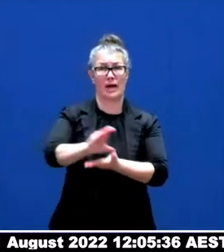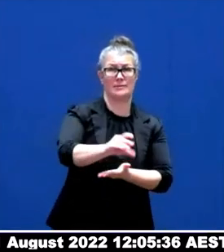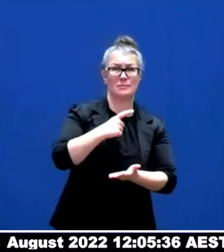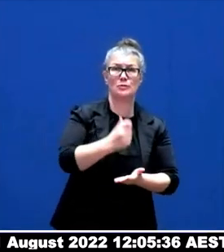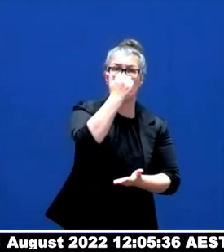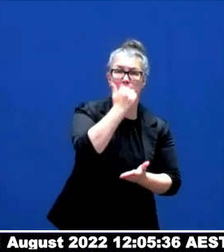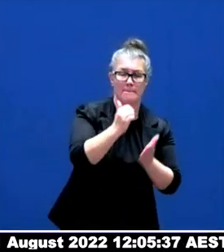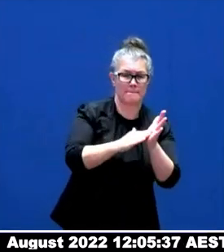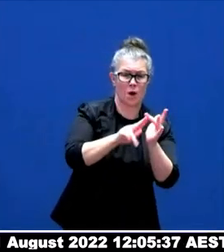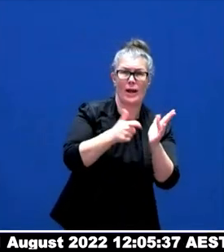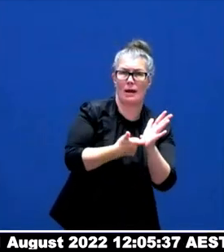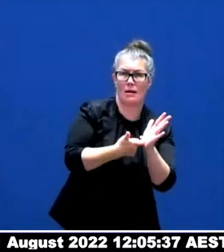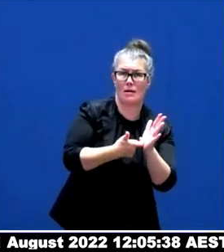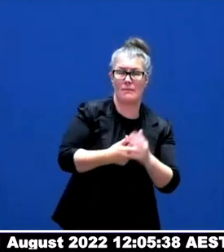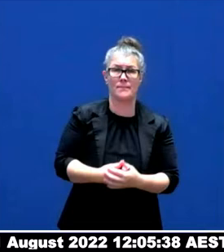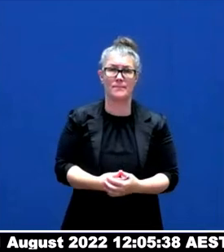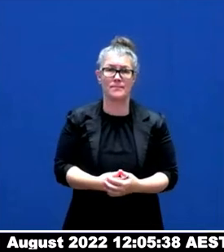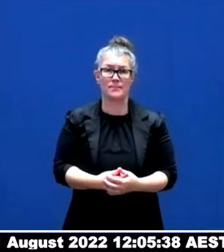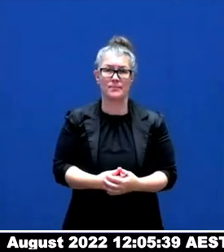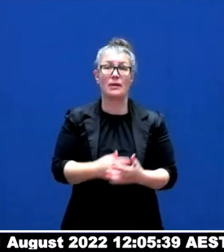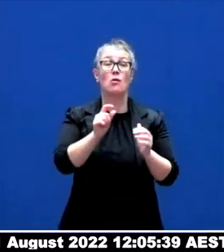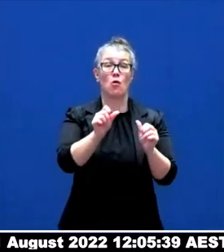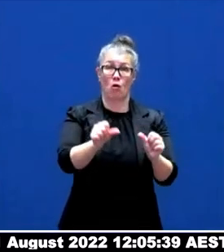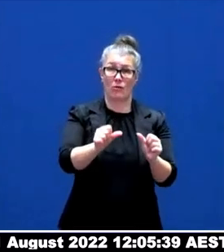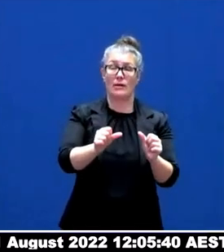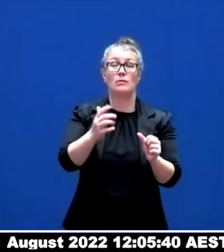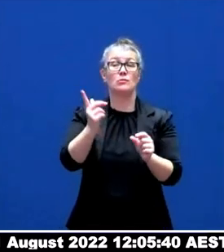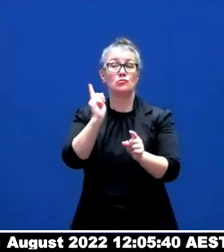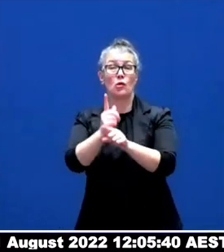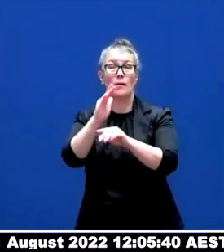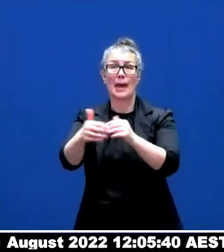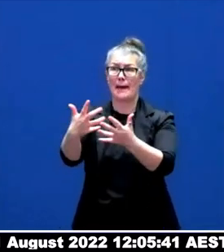When we talk about major modifications, I'm not quite sure on what